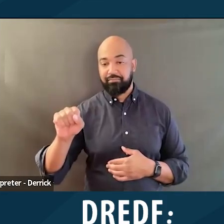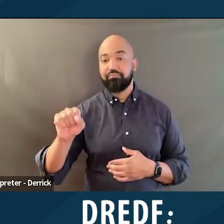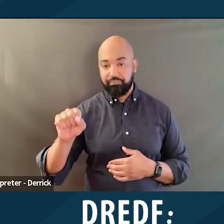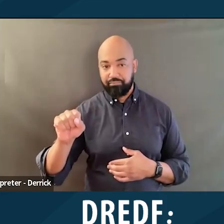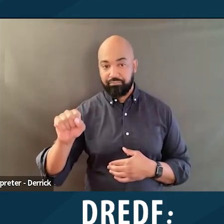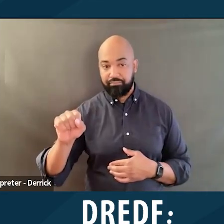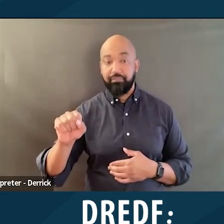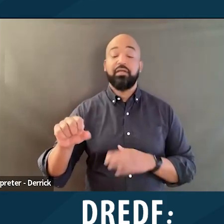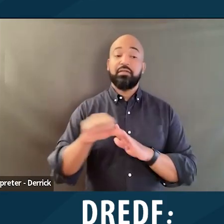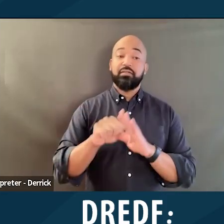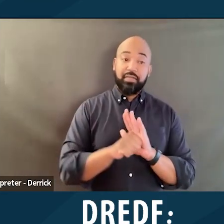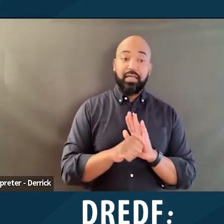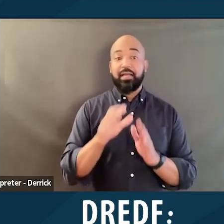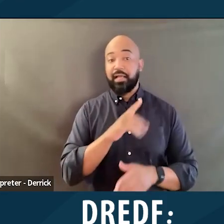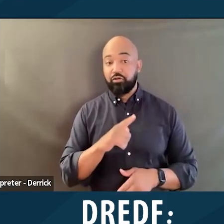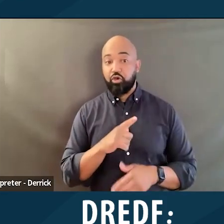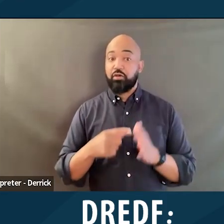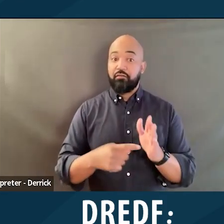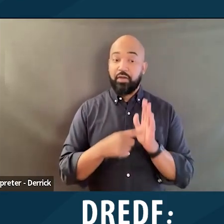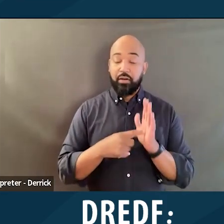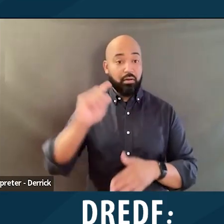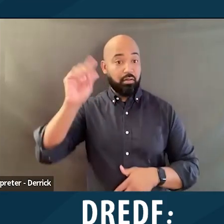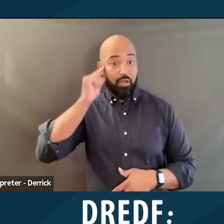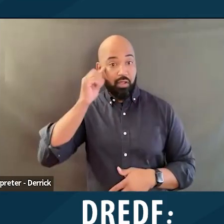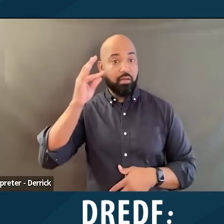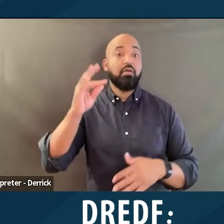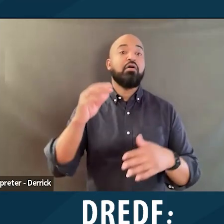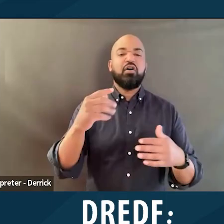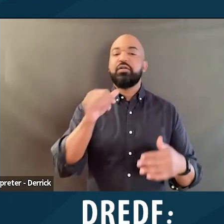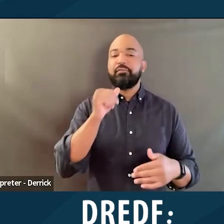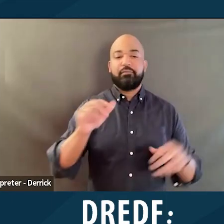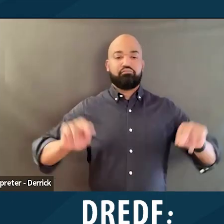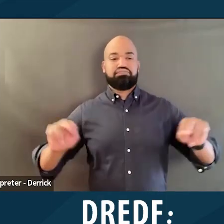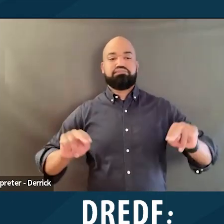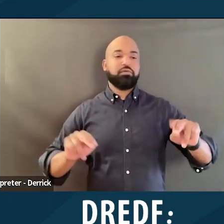And state councils are federally mandated, non‑partisan bodies,